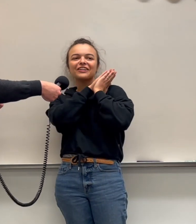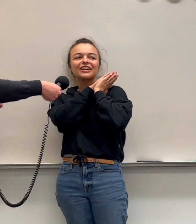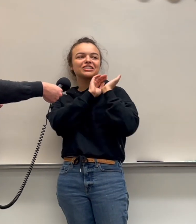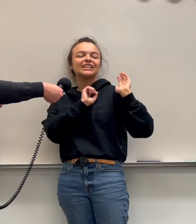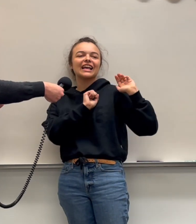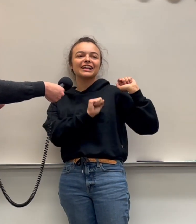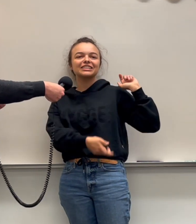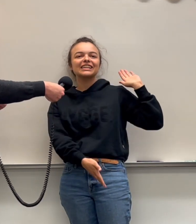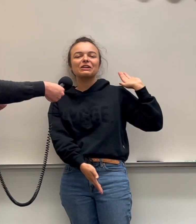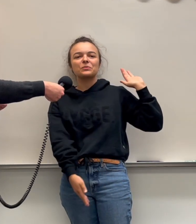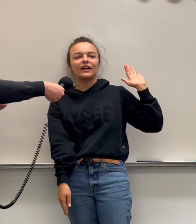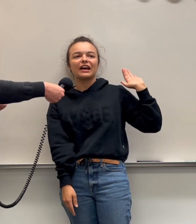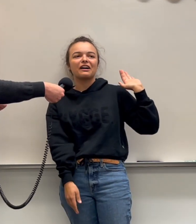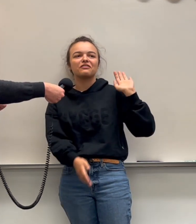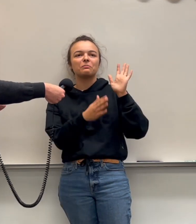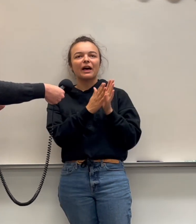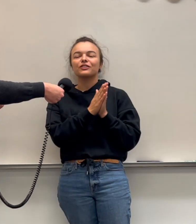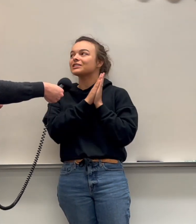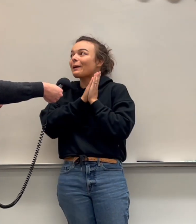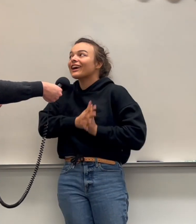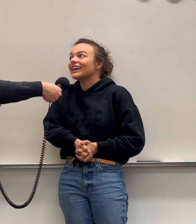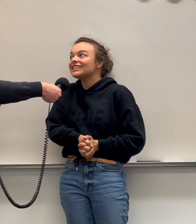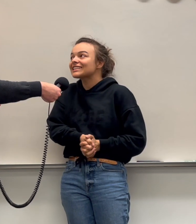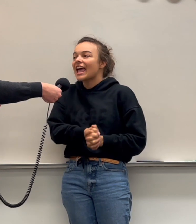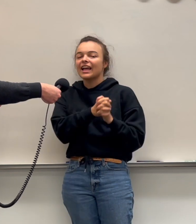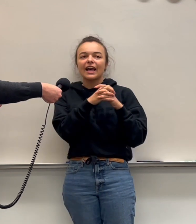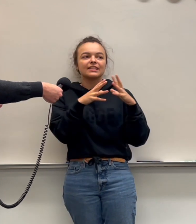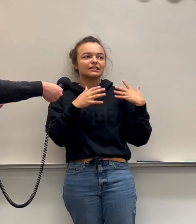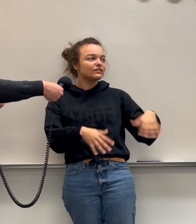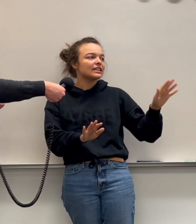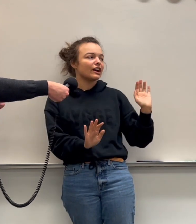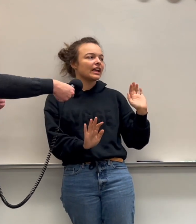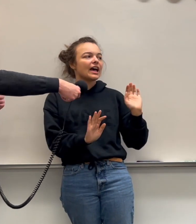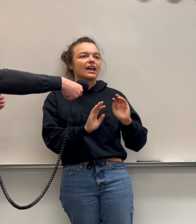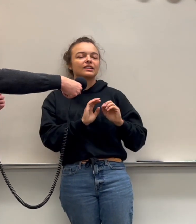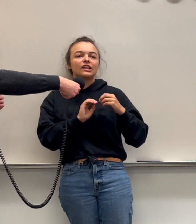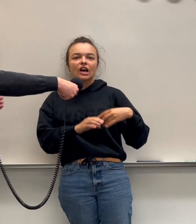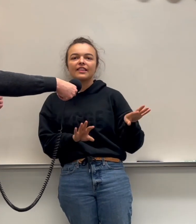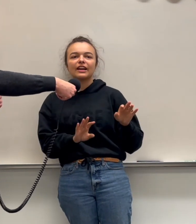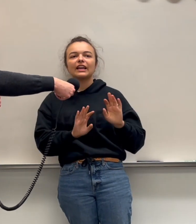have her she is actually one of bethel's parents and has lived in the area and taught in the area